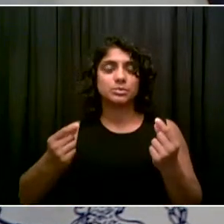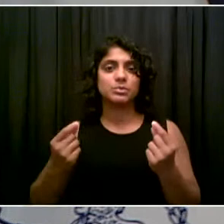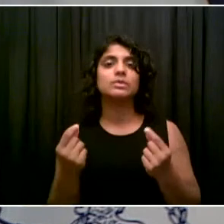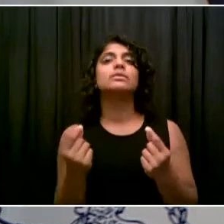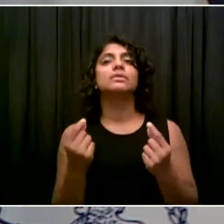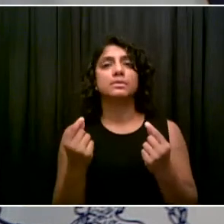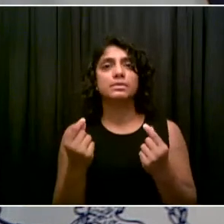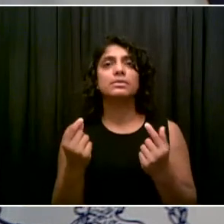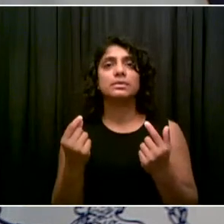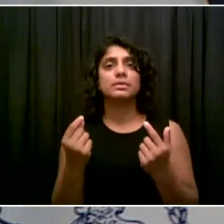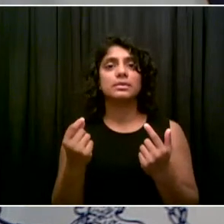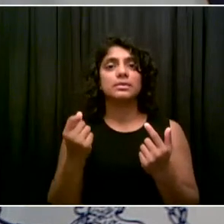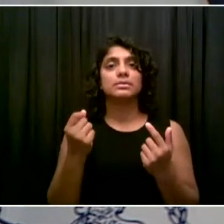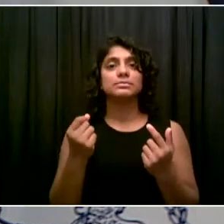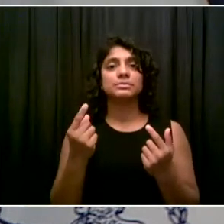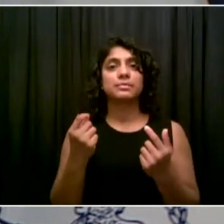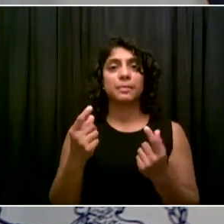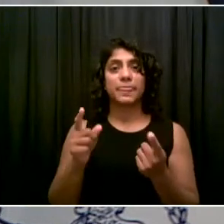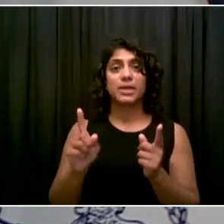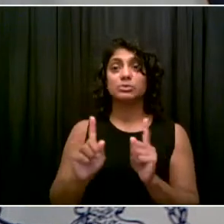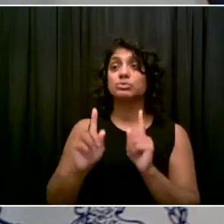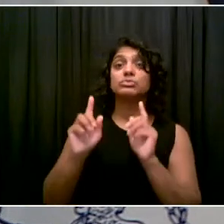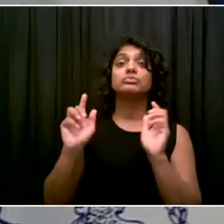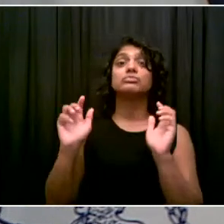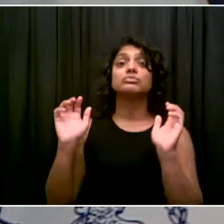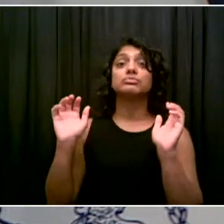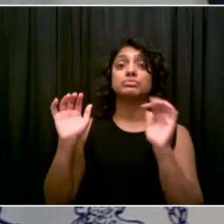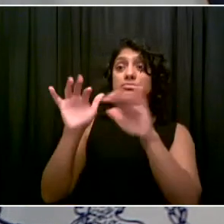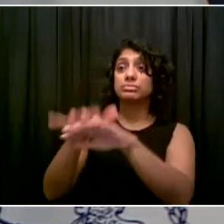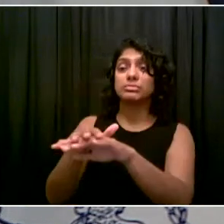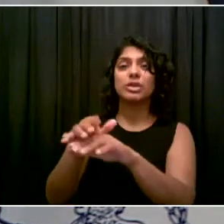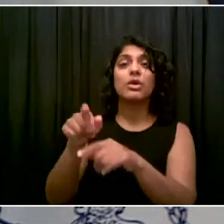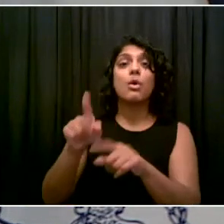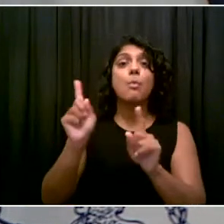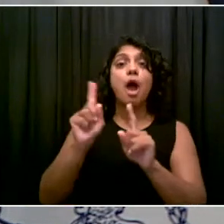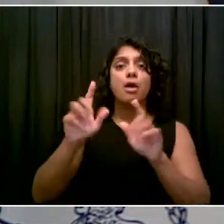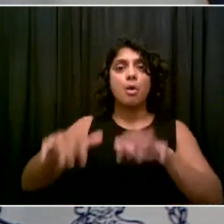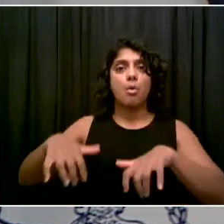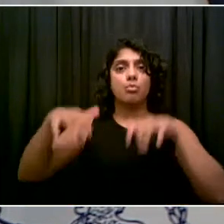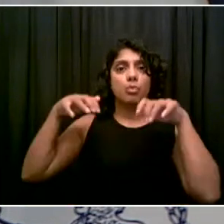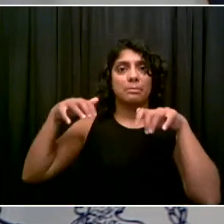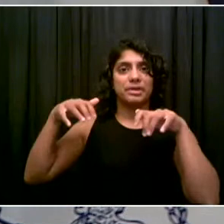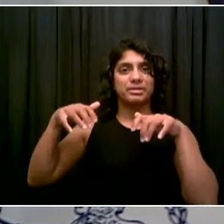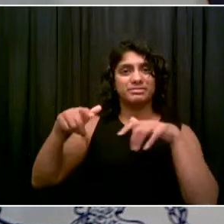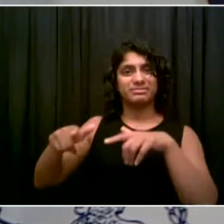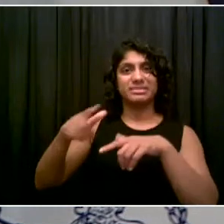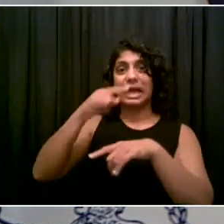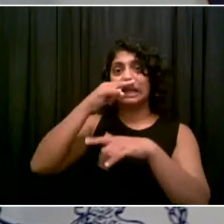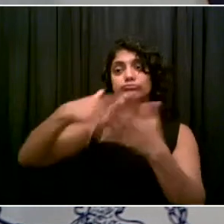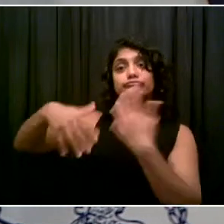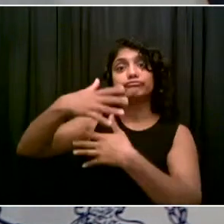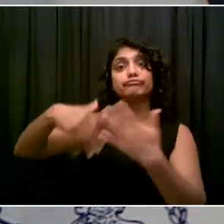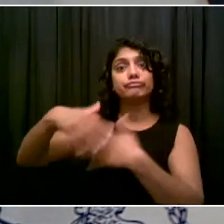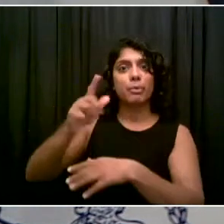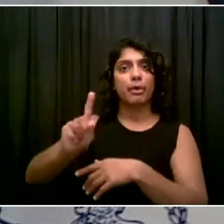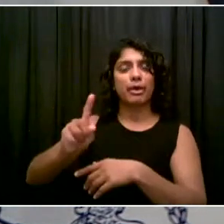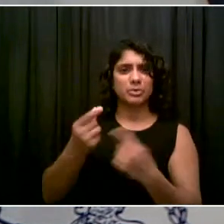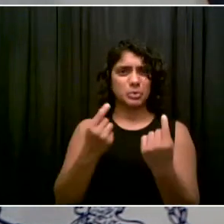THE DAY AND IT ALSO SOUNDS LIKE SOME COMMUNITY ORGANIZATIONS ARE BEING ASKED TO ACCOMMODATE MORE STUDENTS